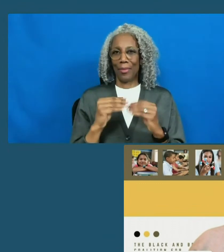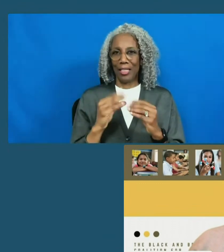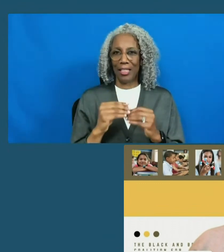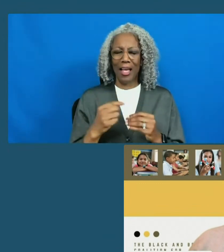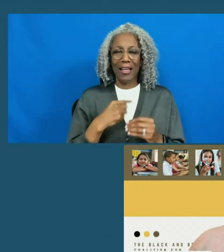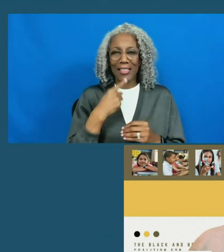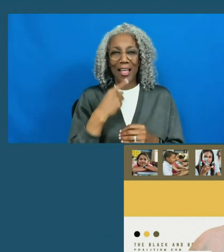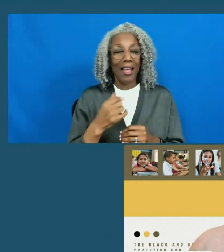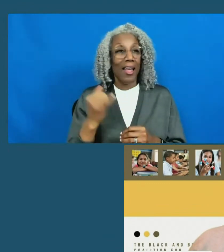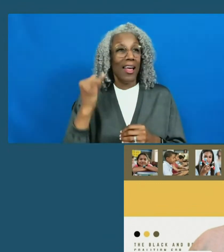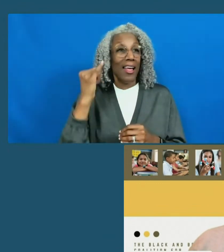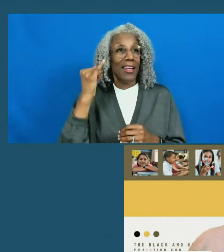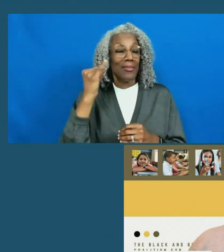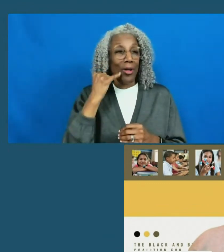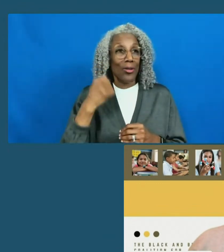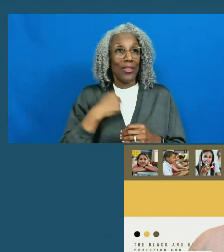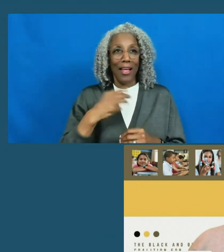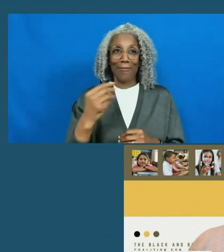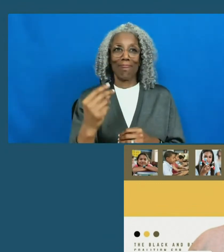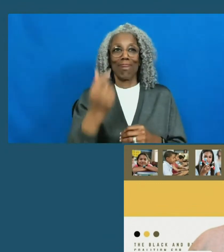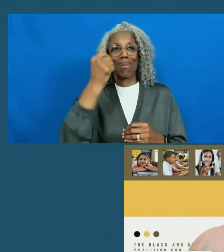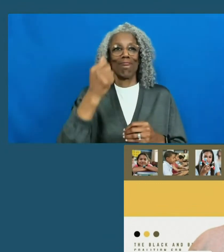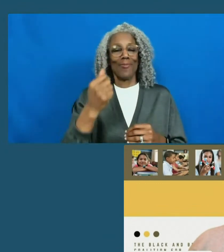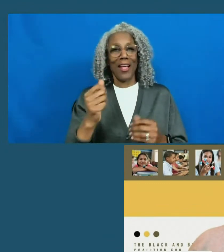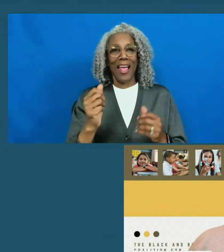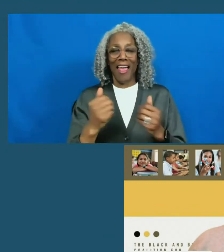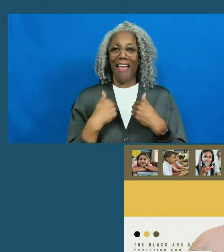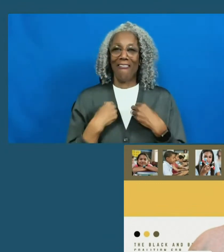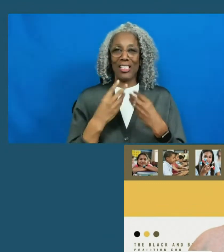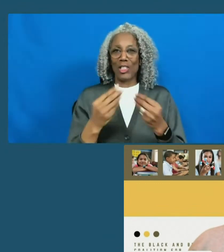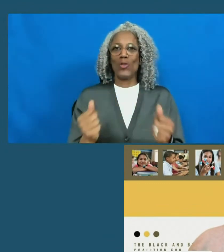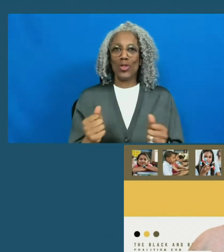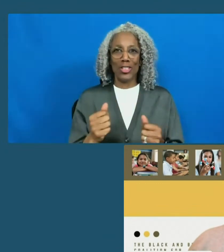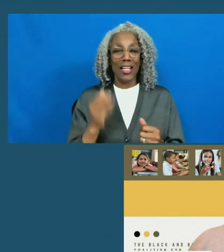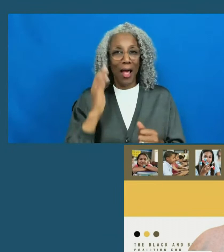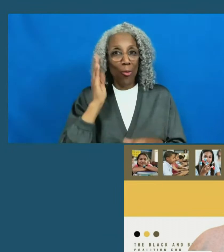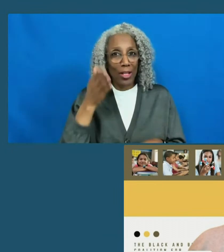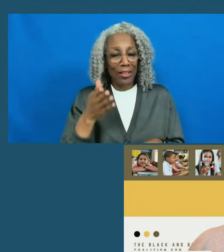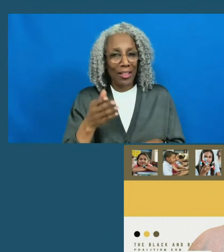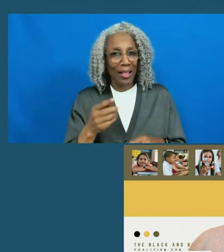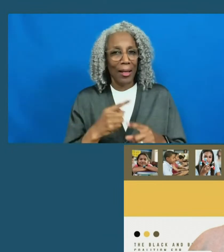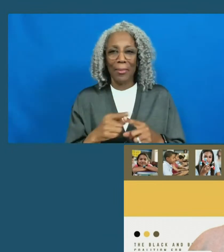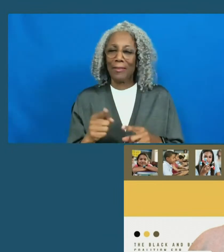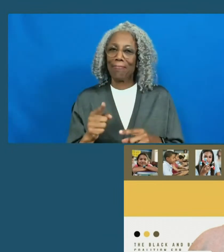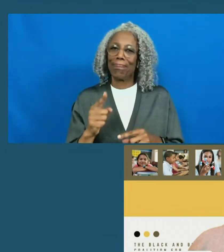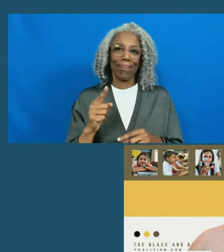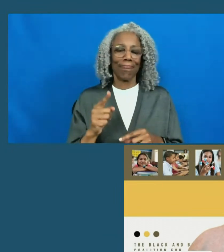another press conference today and I said, if I could snap my finger and say we have a